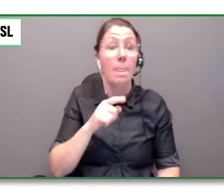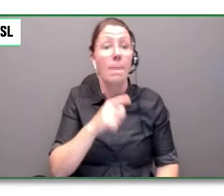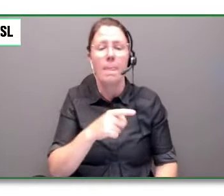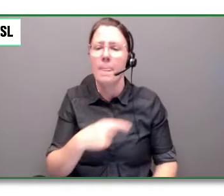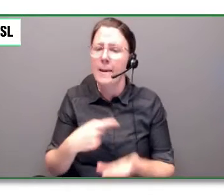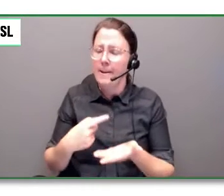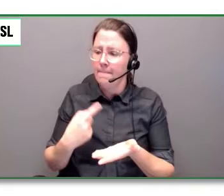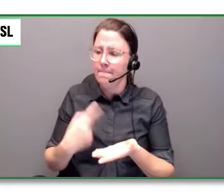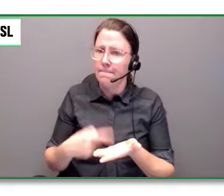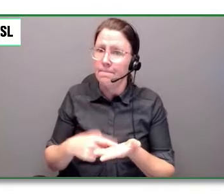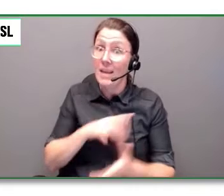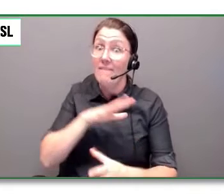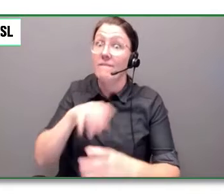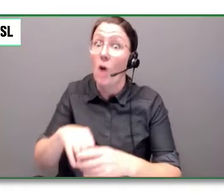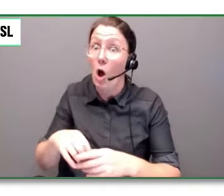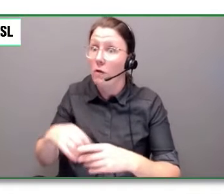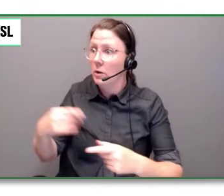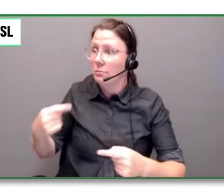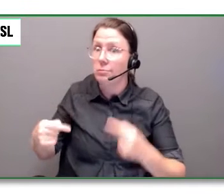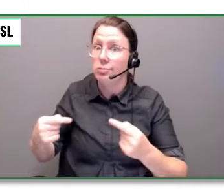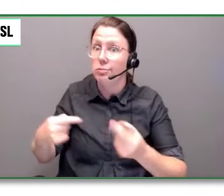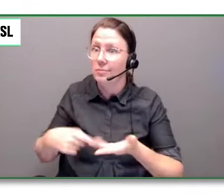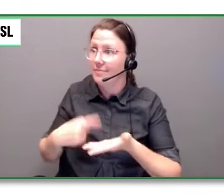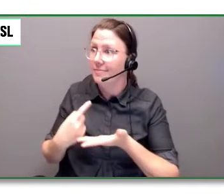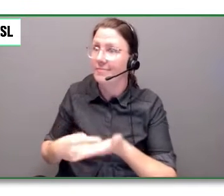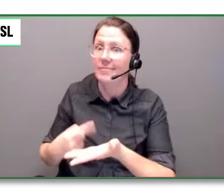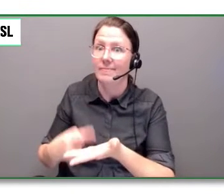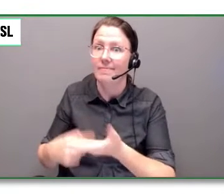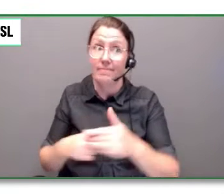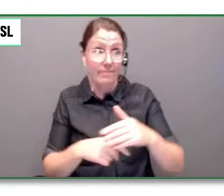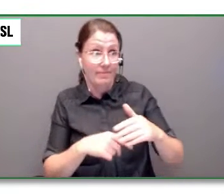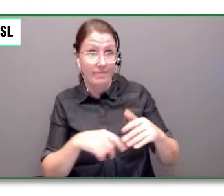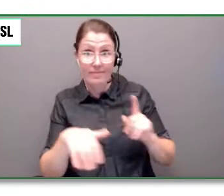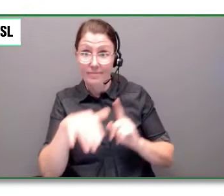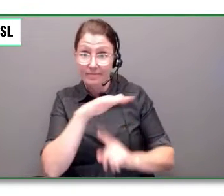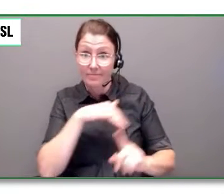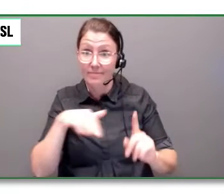nature. Um she was a former park ranger and